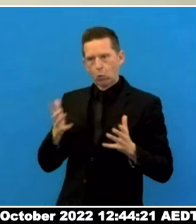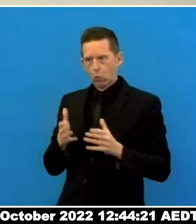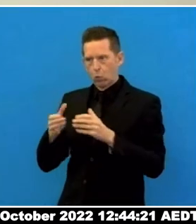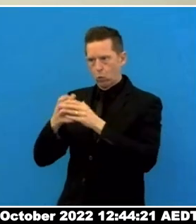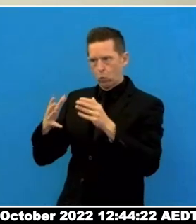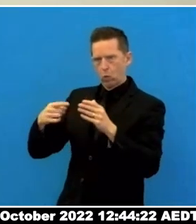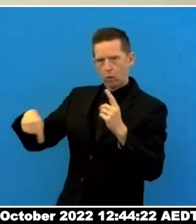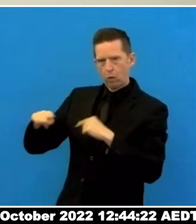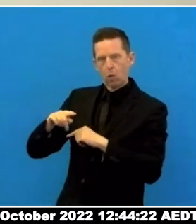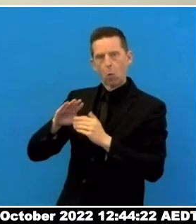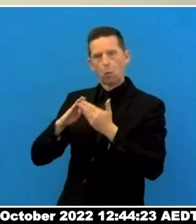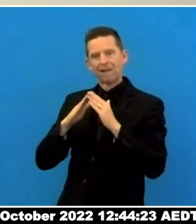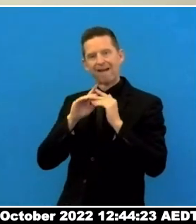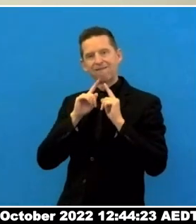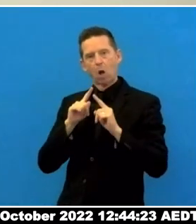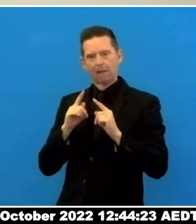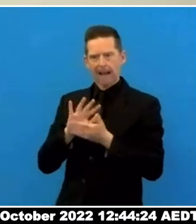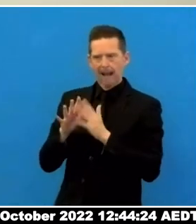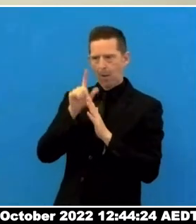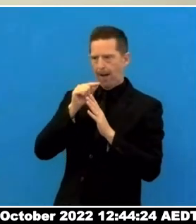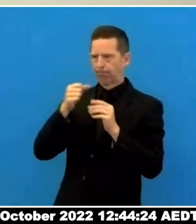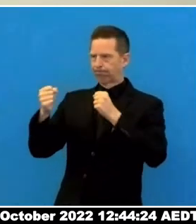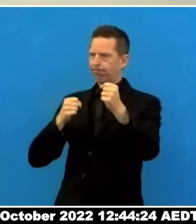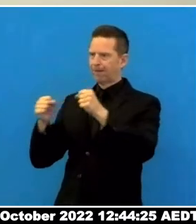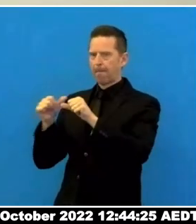We've talked about leadership in these hearings as well and how important it is.